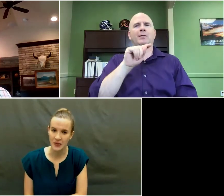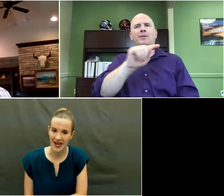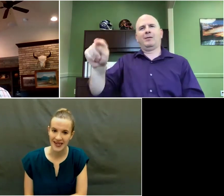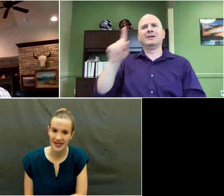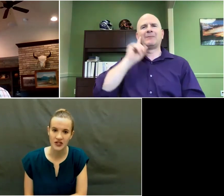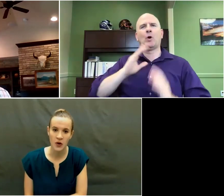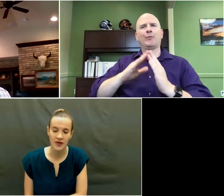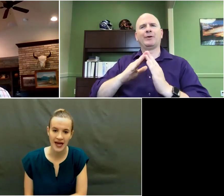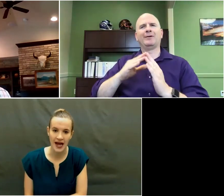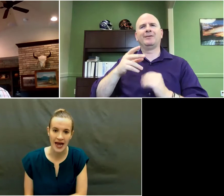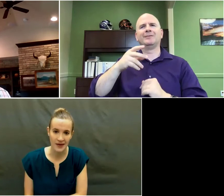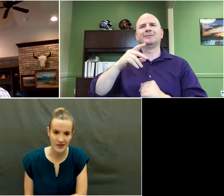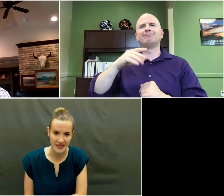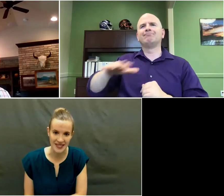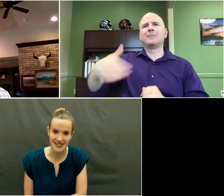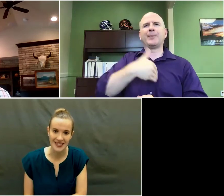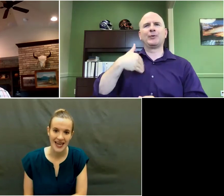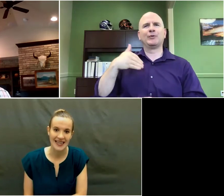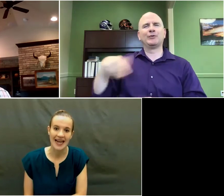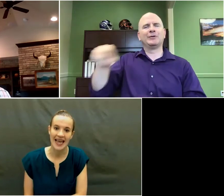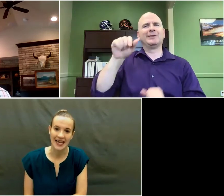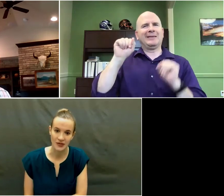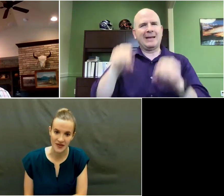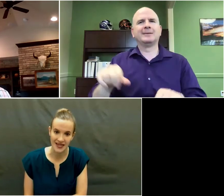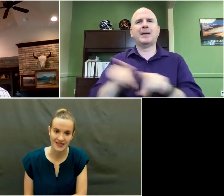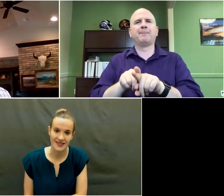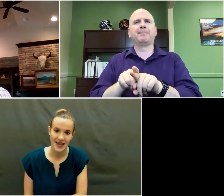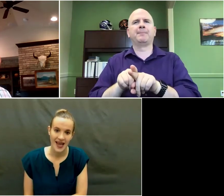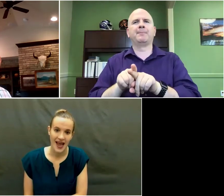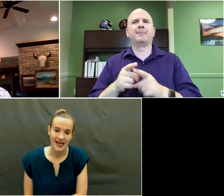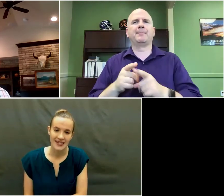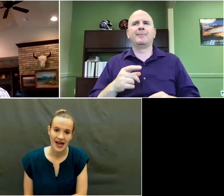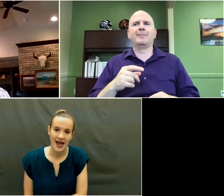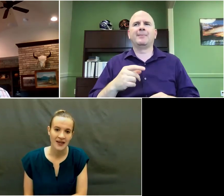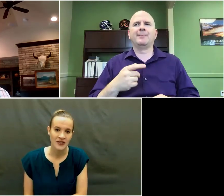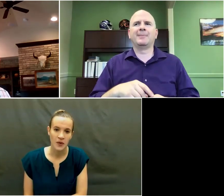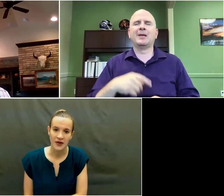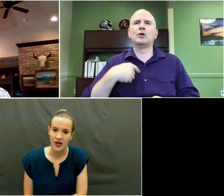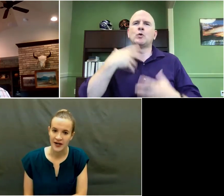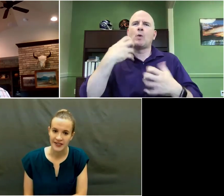way, it's shown that I am resilient and that I can do things. And I just want to encourage